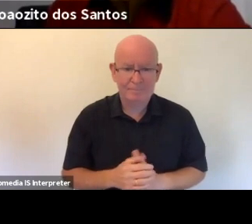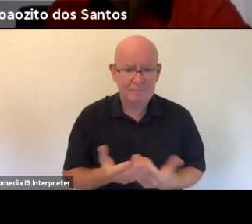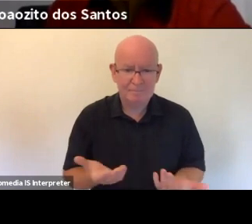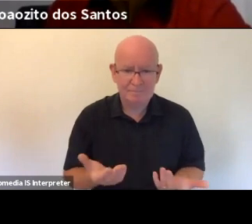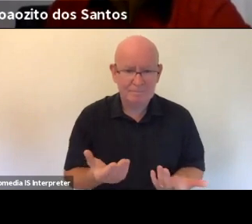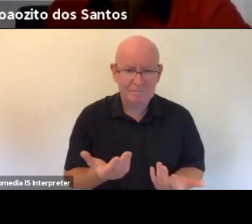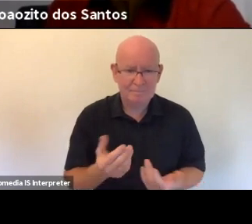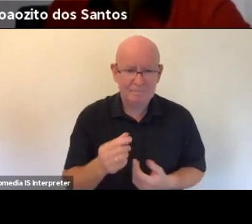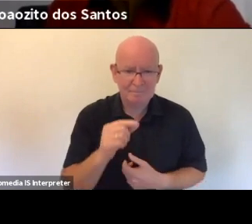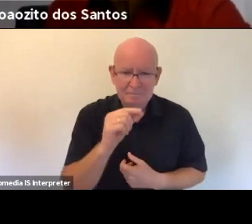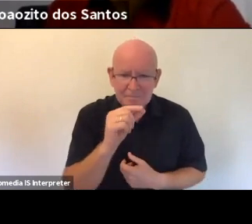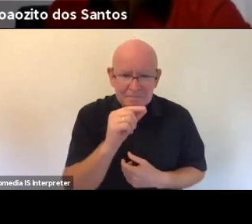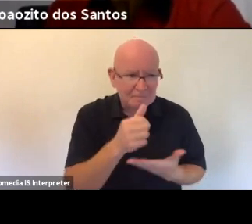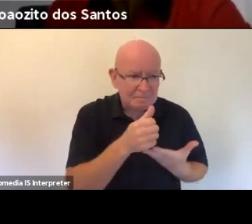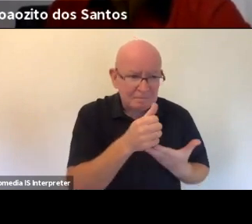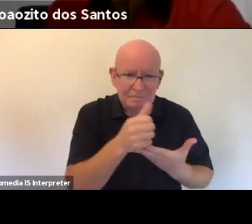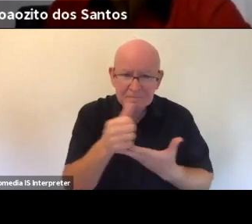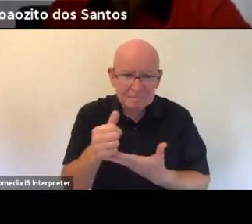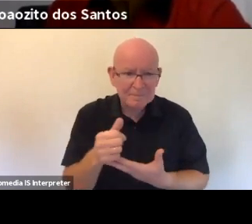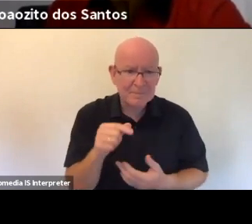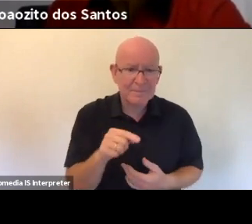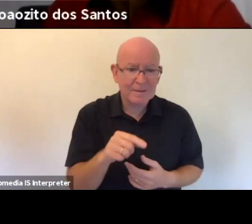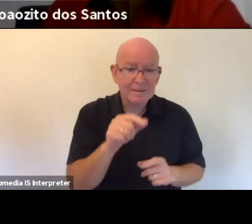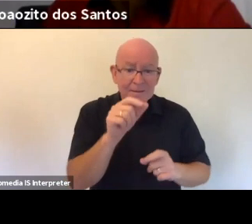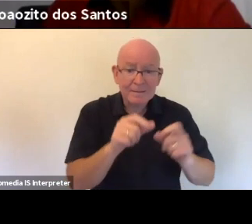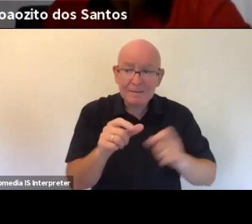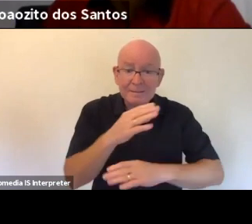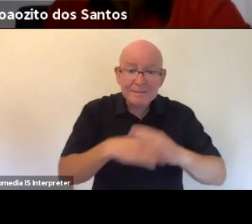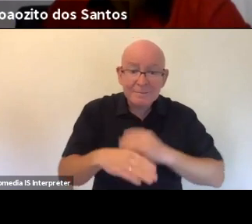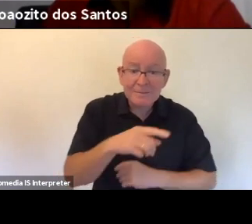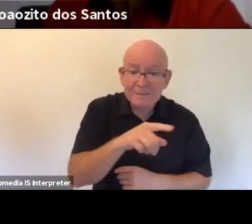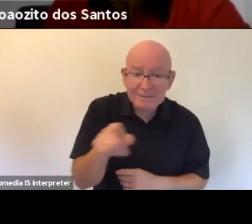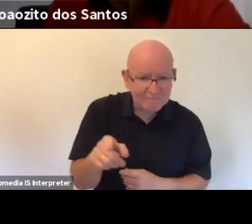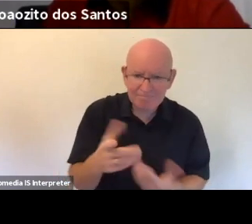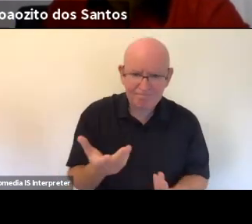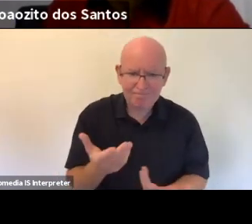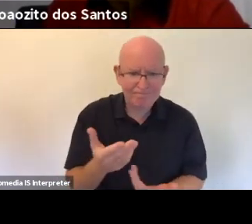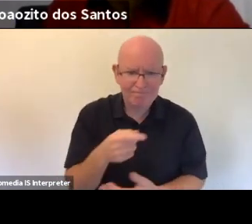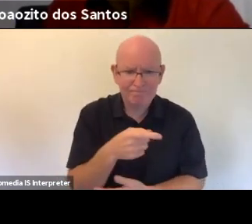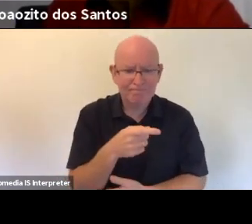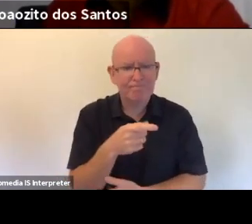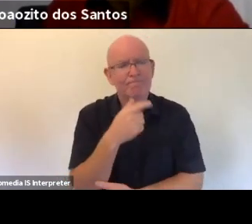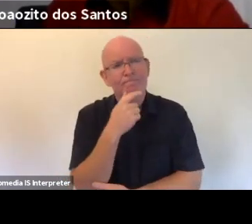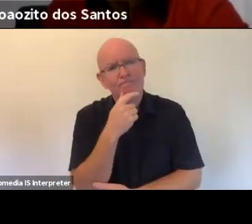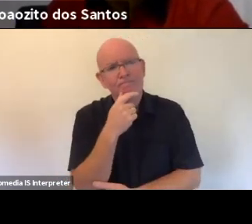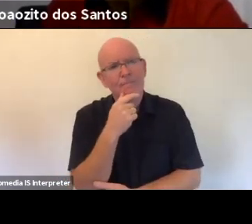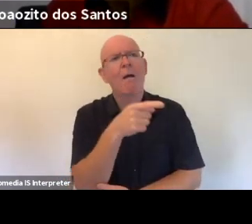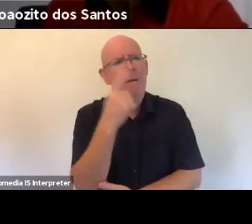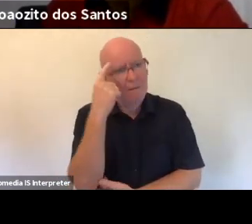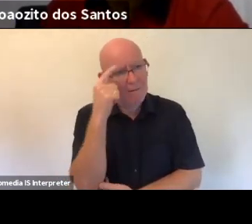are not really considering to be… getting the COVID-19 subsidy.